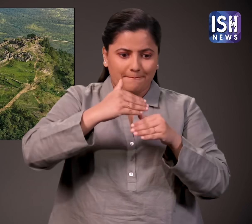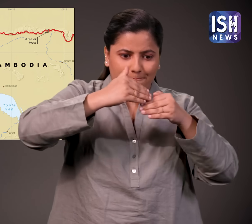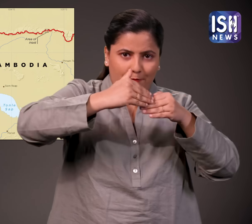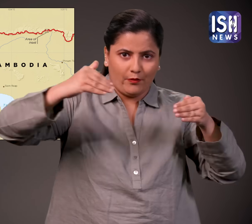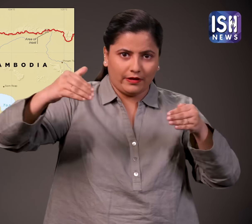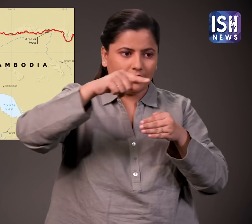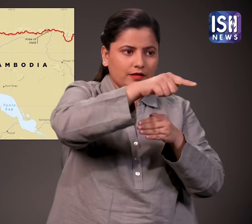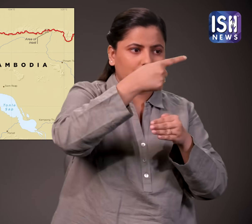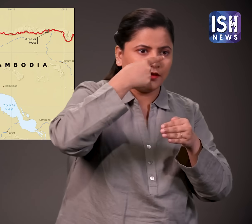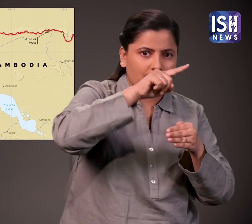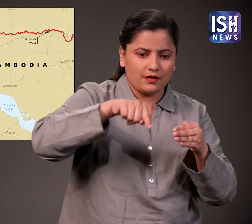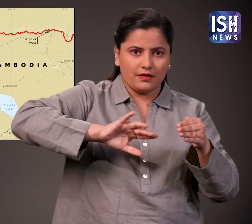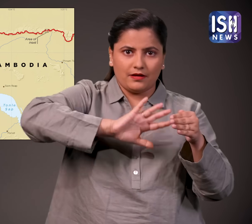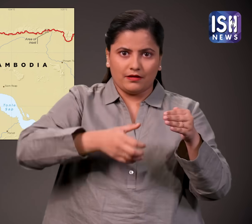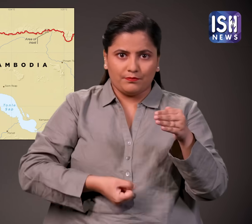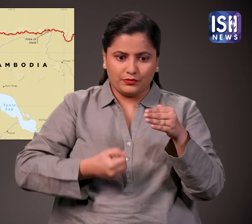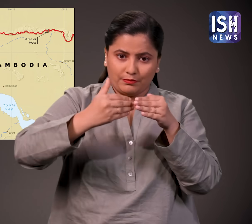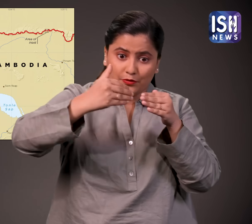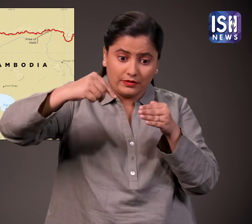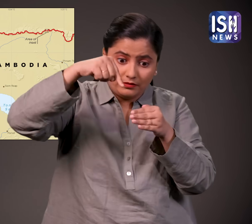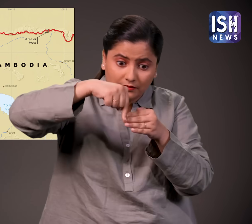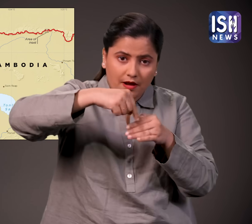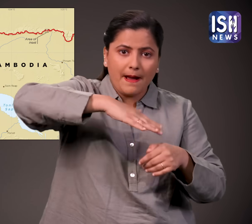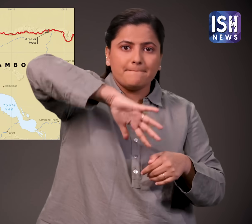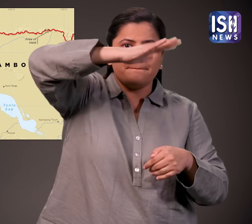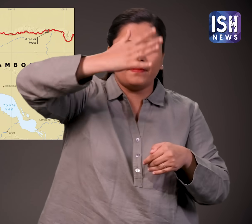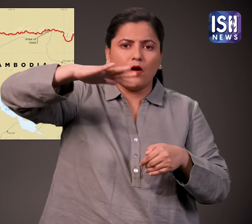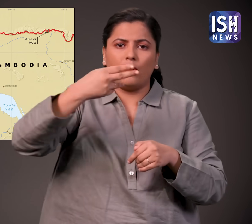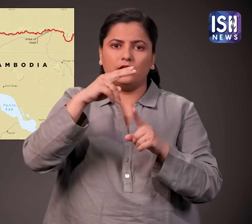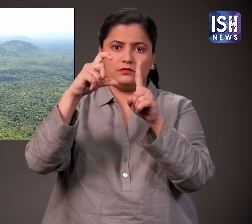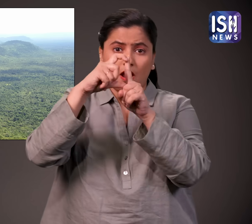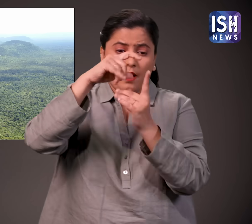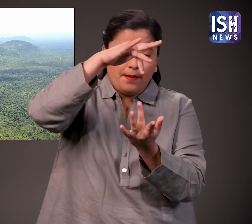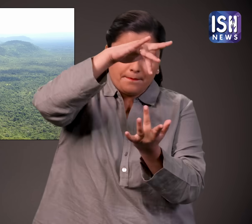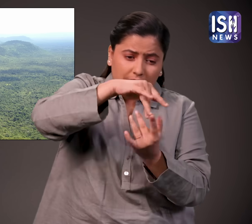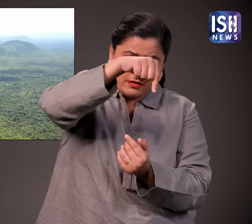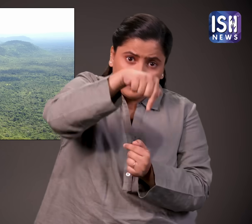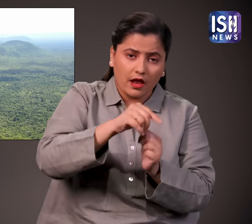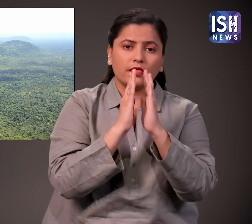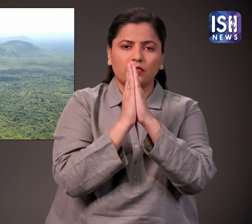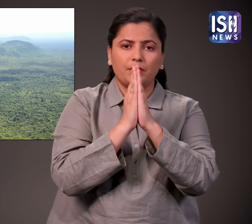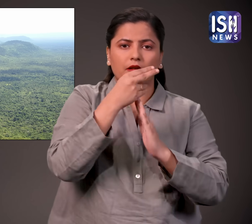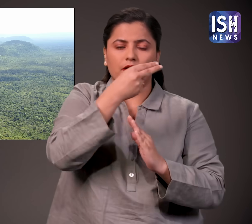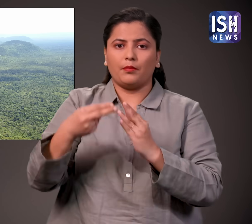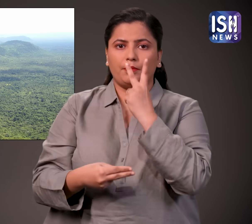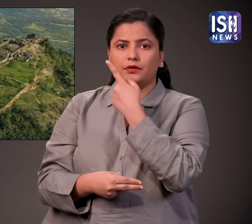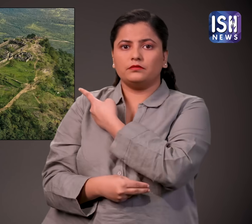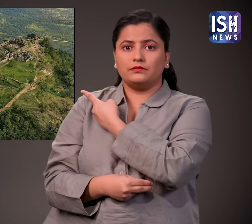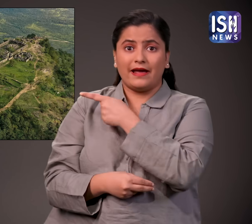On the Thailand - Cambodia border is Dângrêk mountain, with a temple in the middle. Have a look.